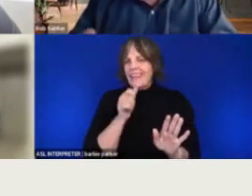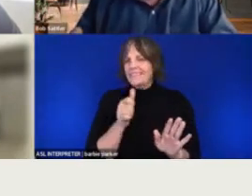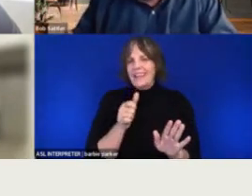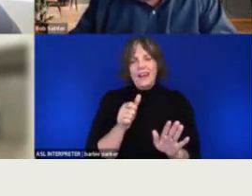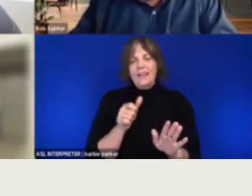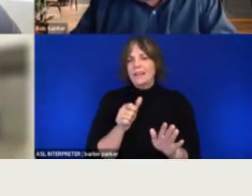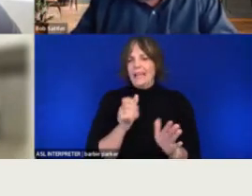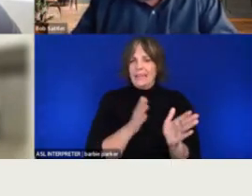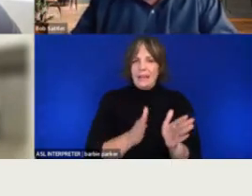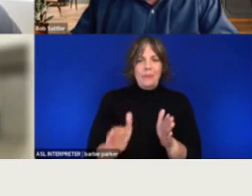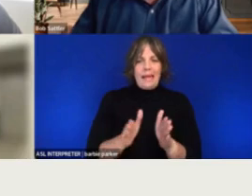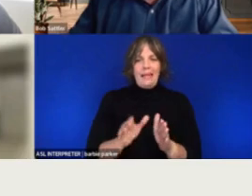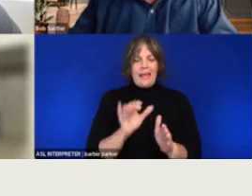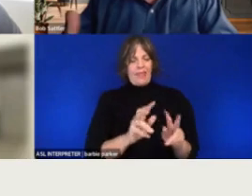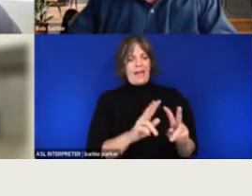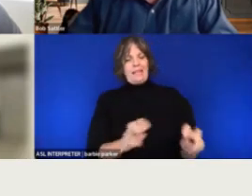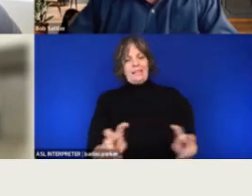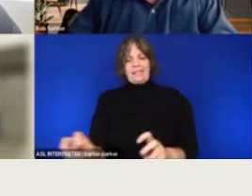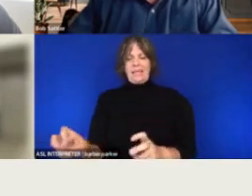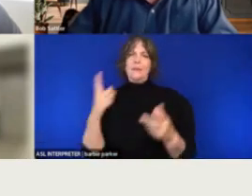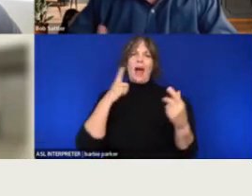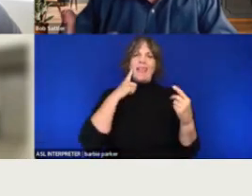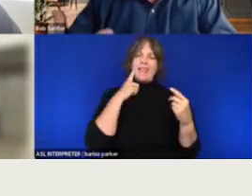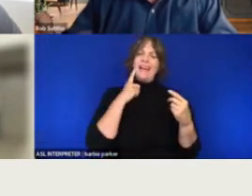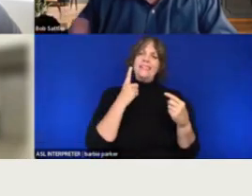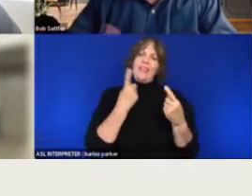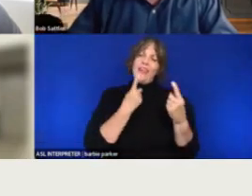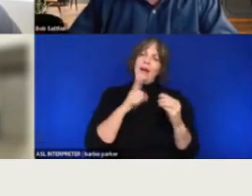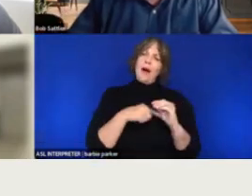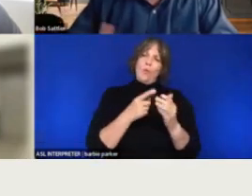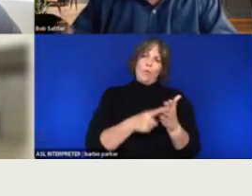That's an assessment. Let's think about what really is going to help the person be the person